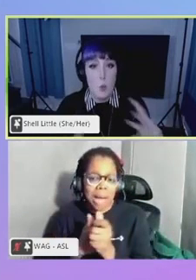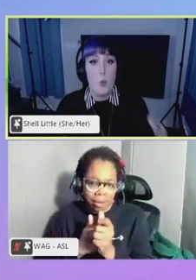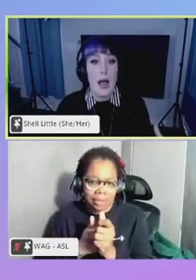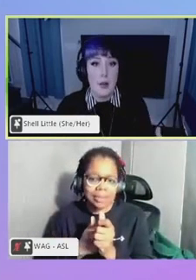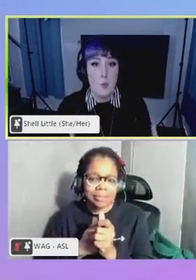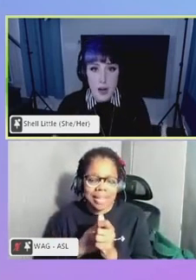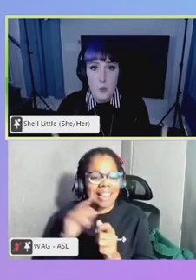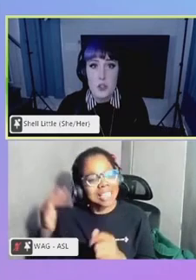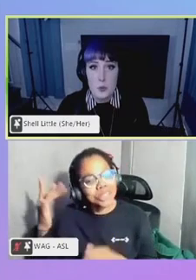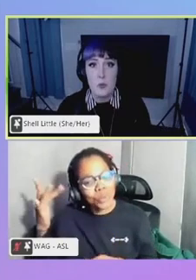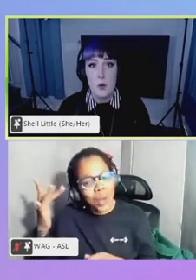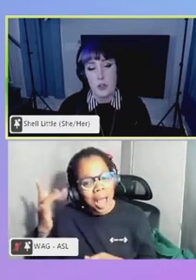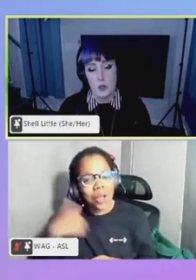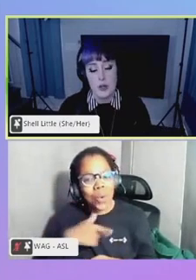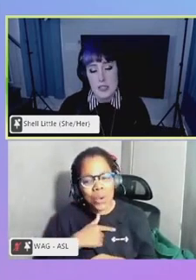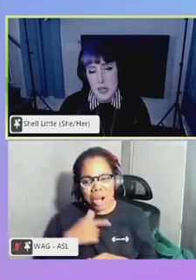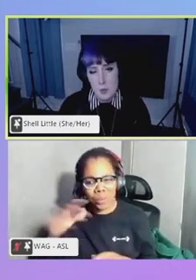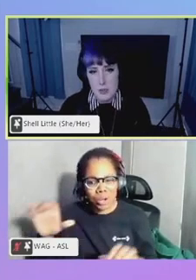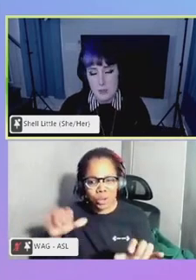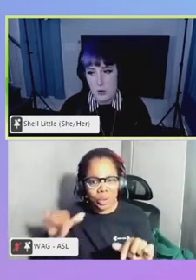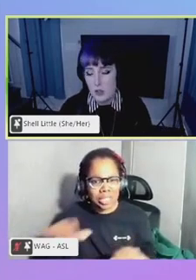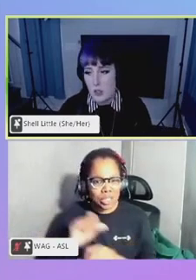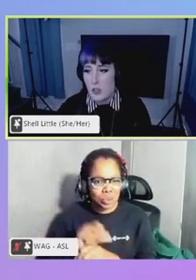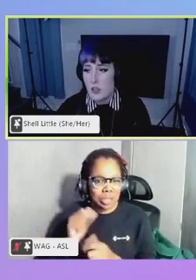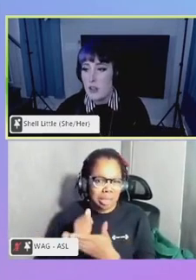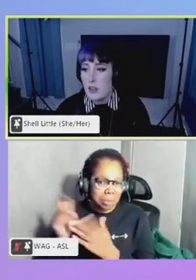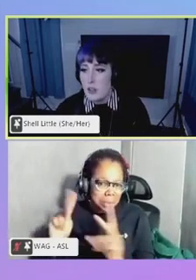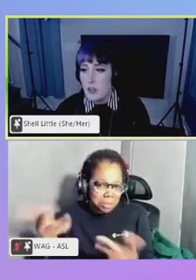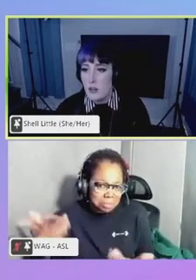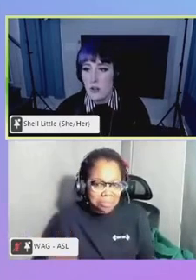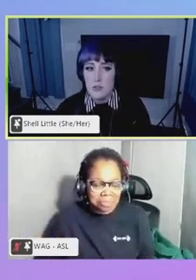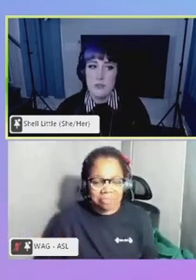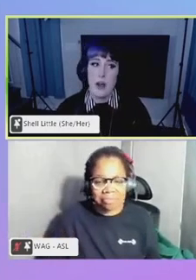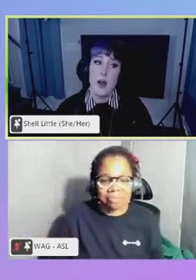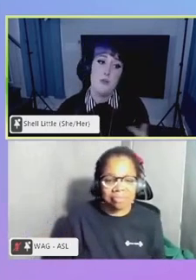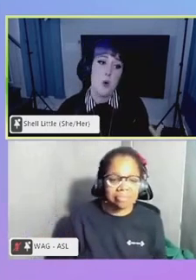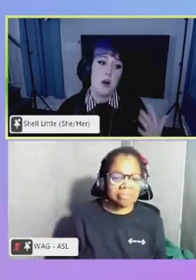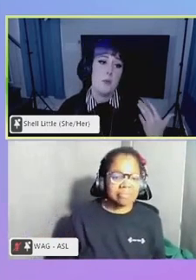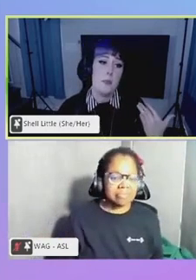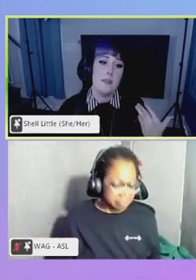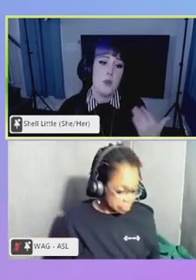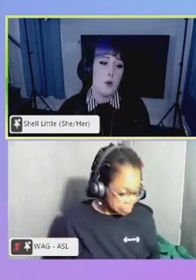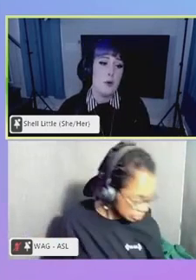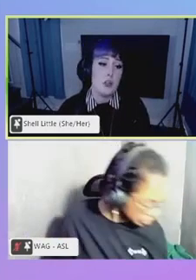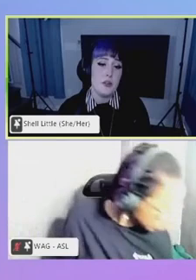affect someone's employees. It was a tool that if you work for a company, you had to